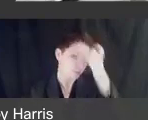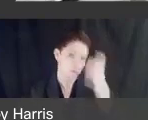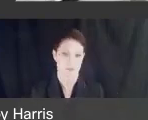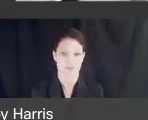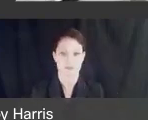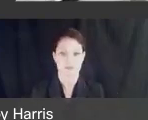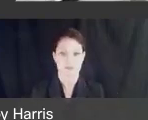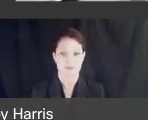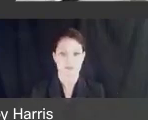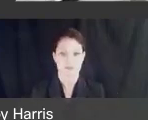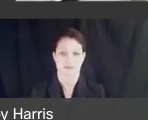[Reporter] That's it for me. Thank you very much.